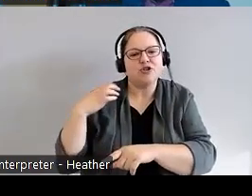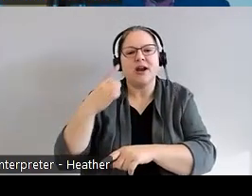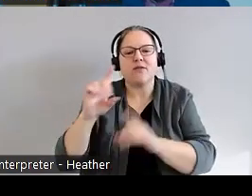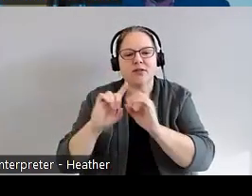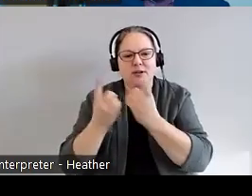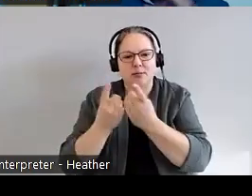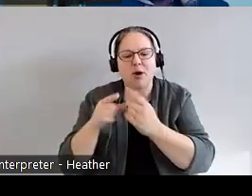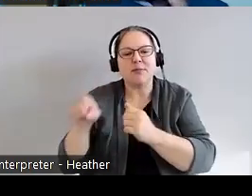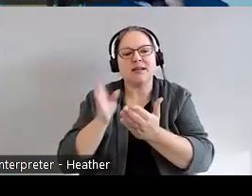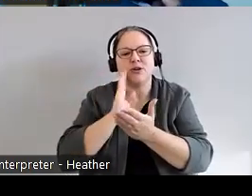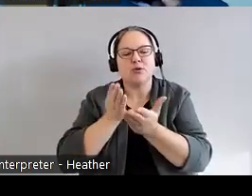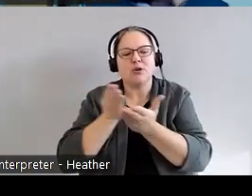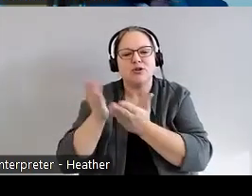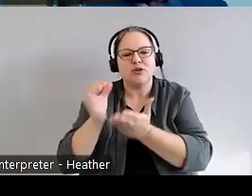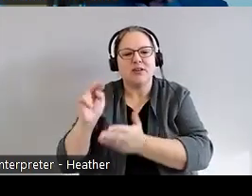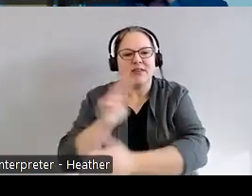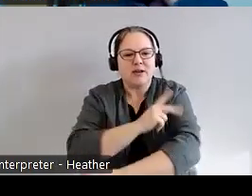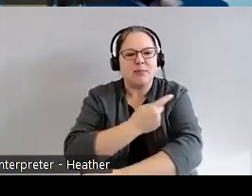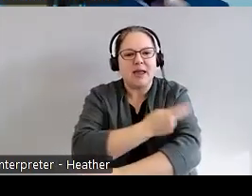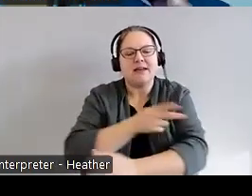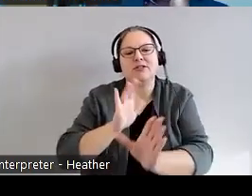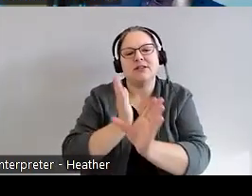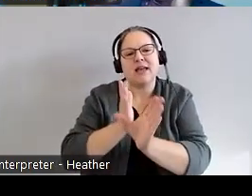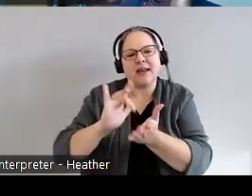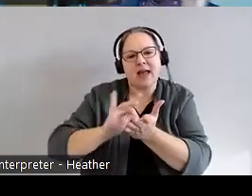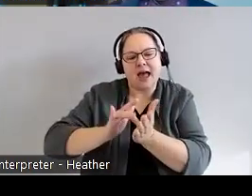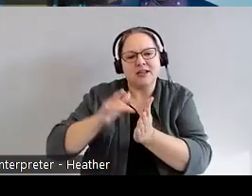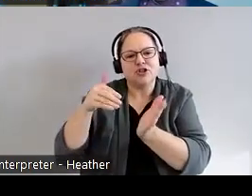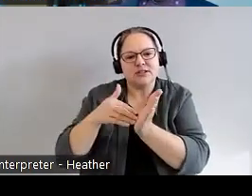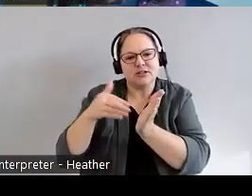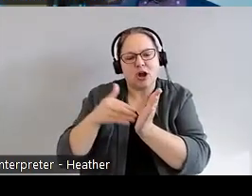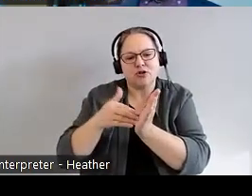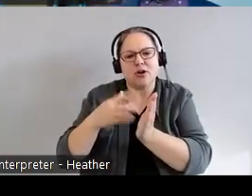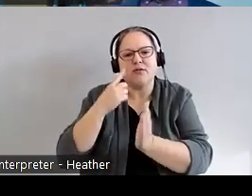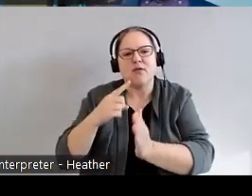serves as the impatient psychologist in psychotic disorders division at the Westchester behavioral